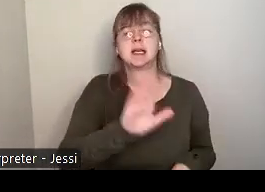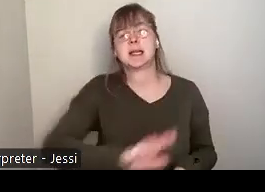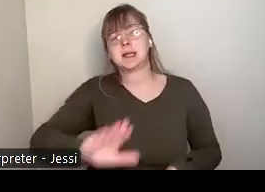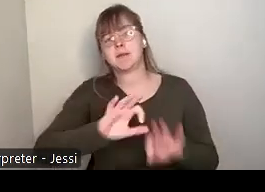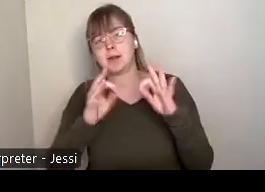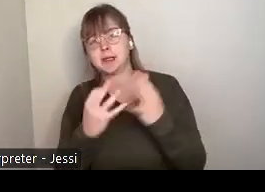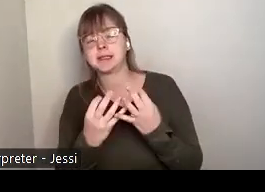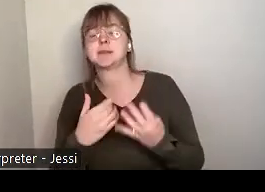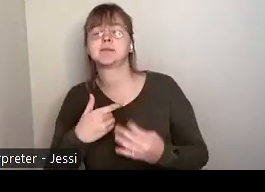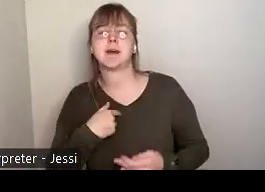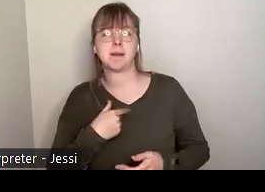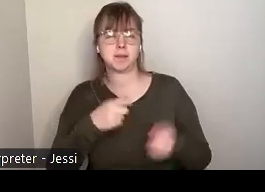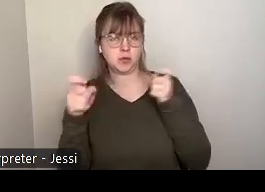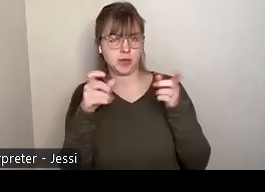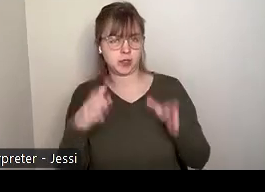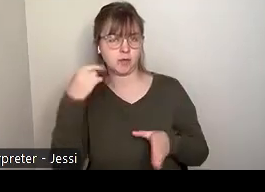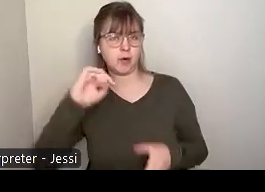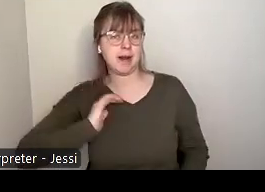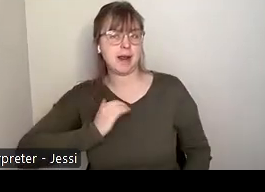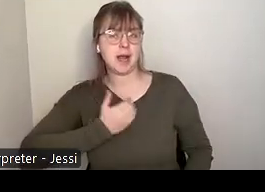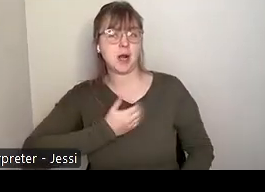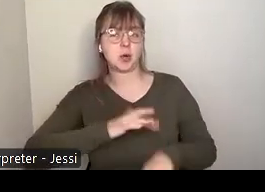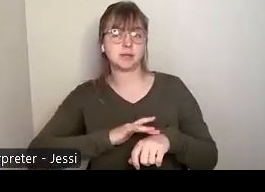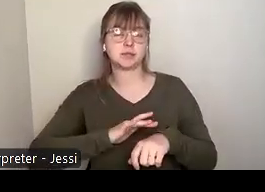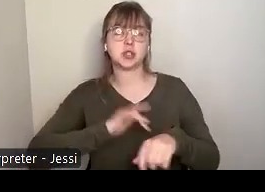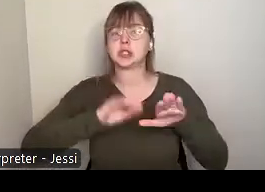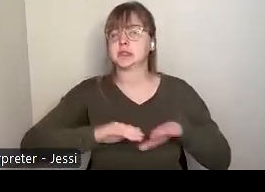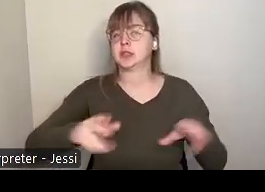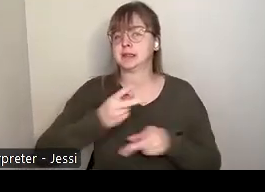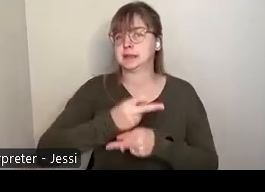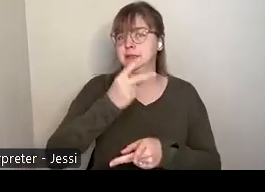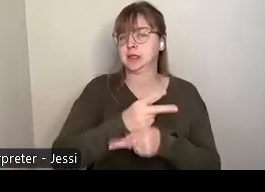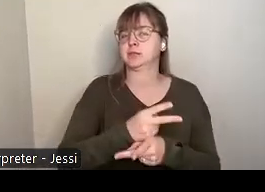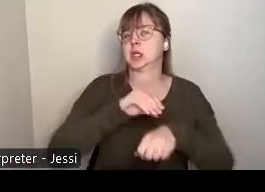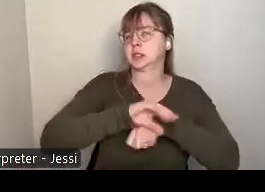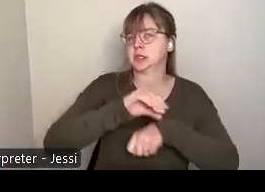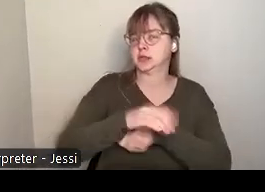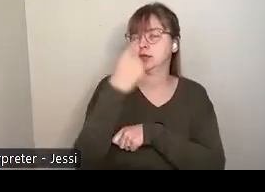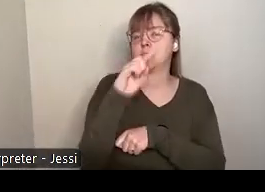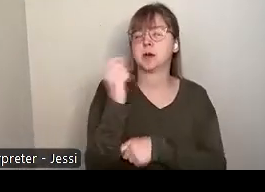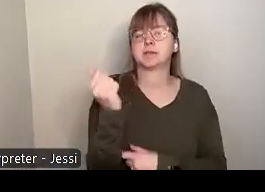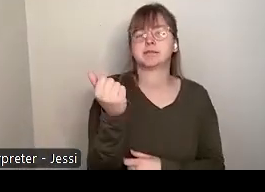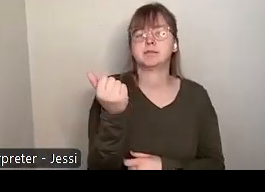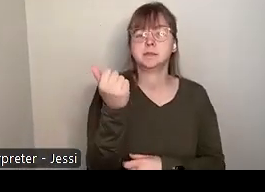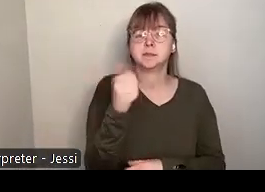the program director for our Early Child Care consultation for child care centers back over